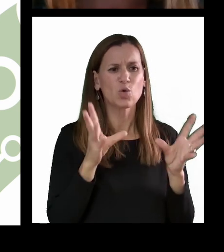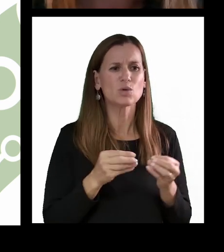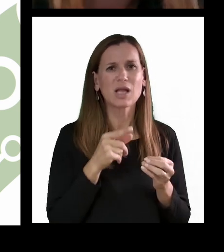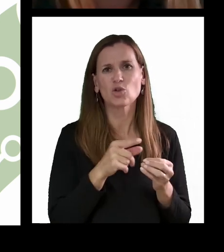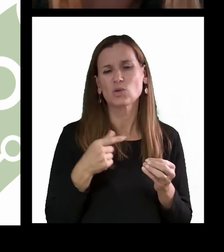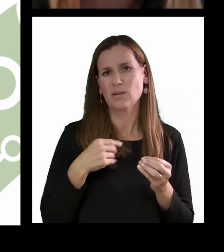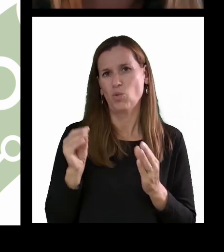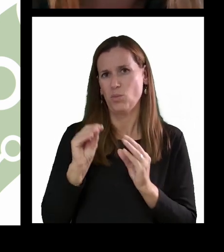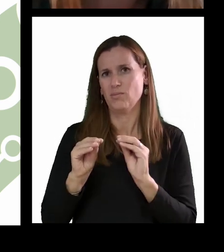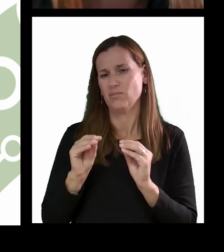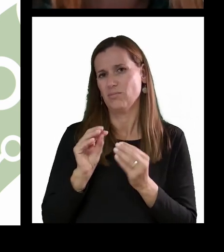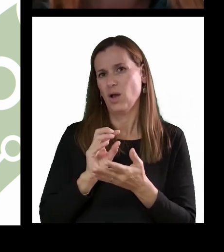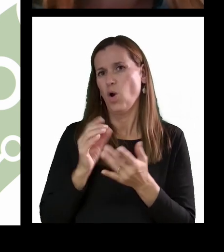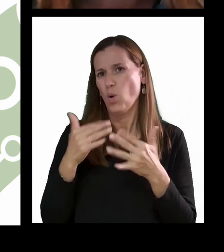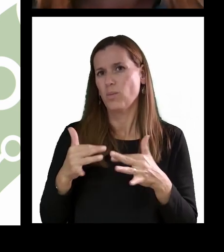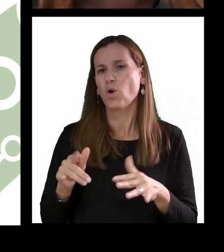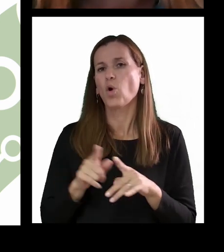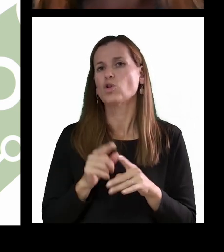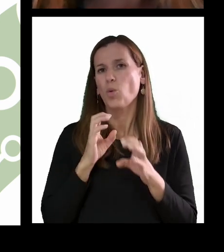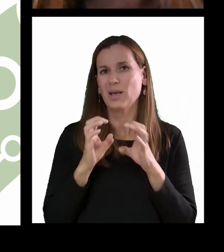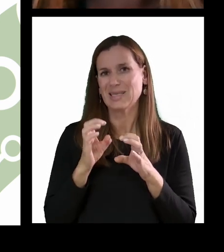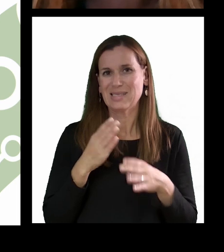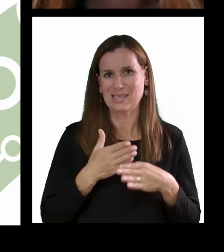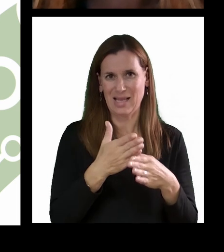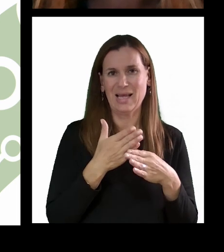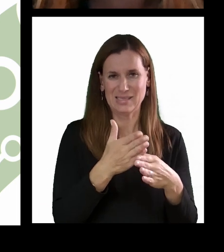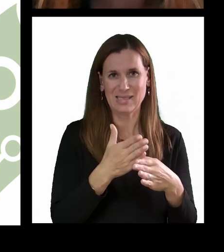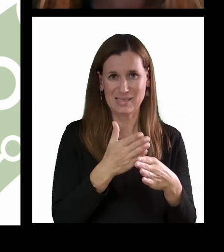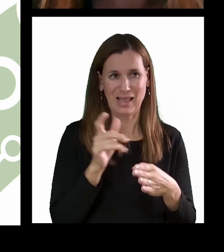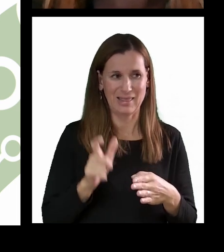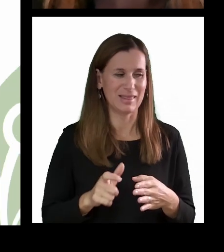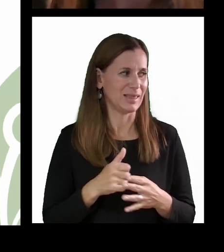as a communication assistant. You can go to the next slide, please.